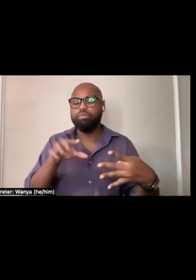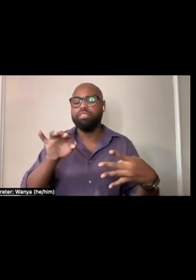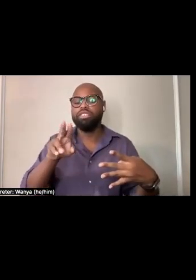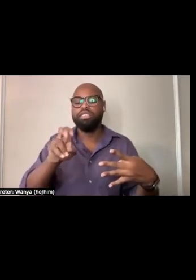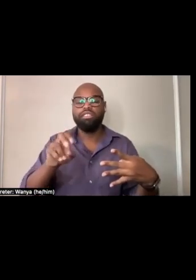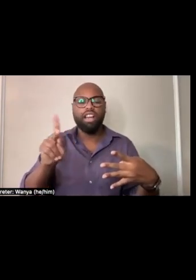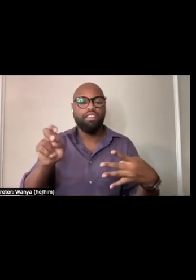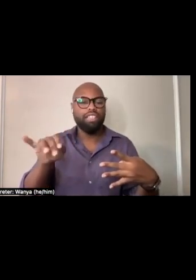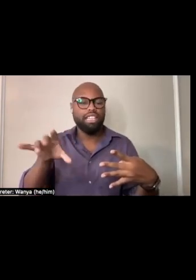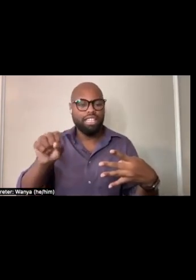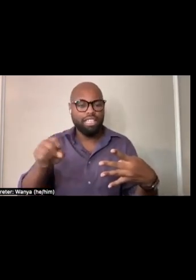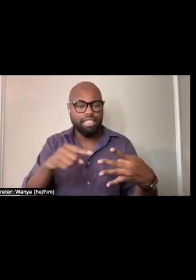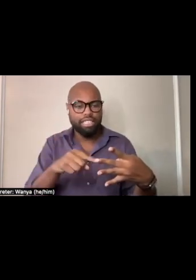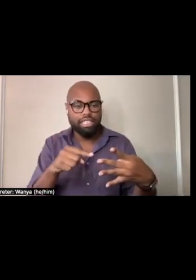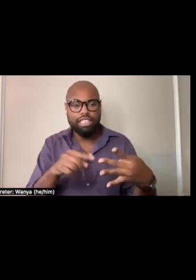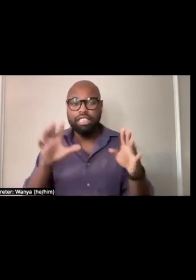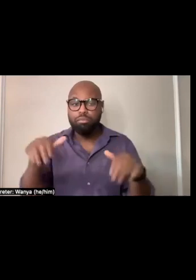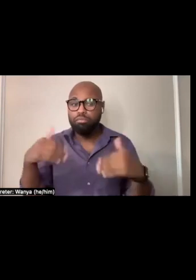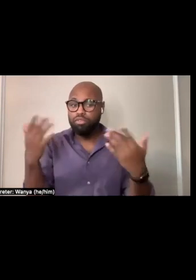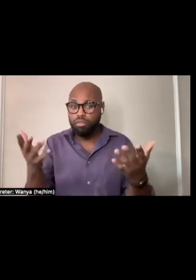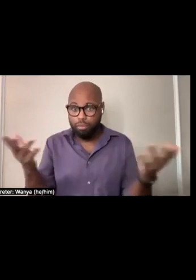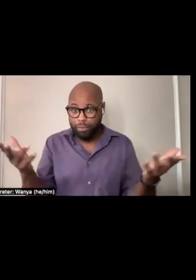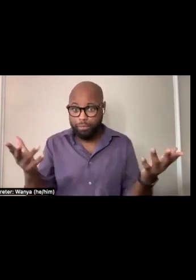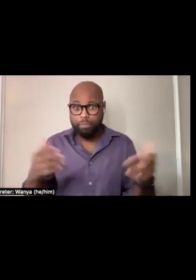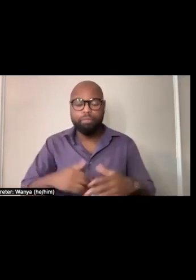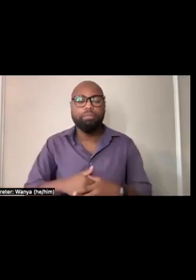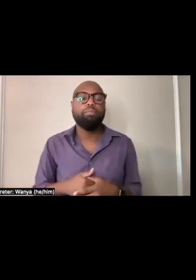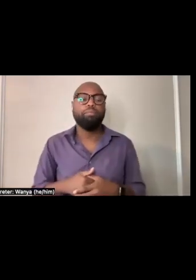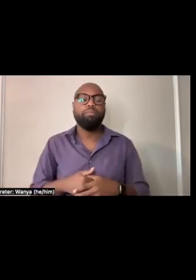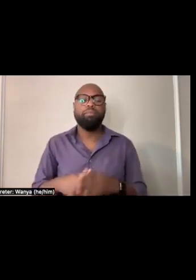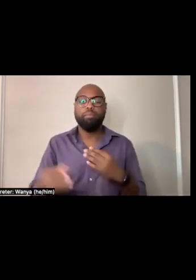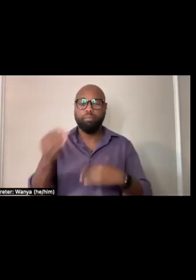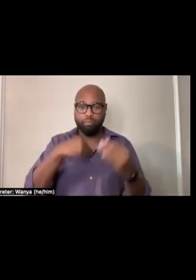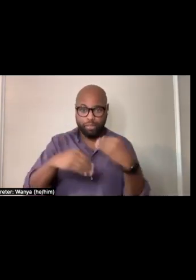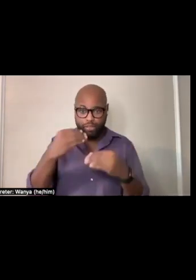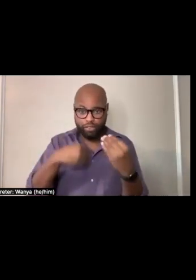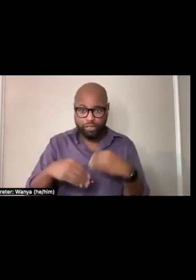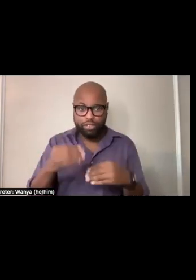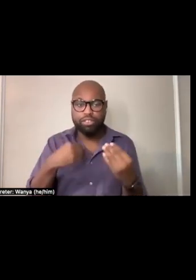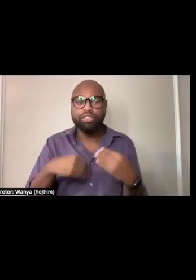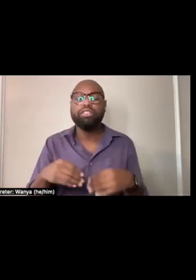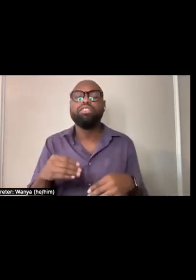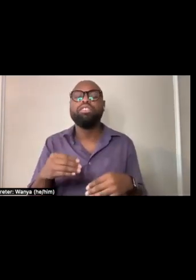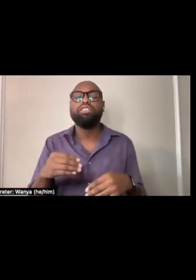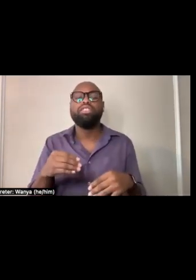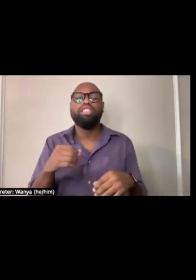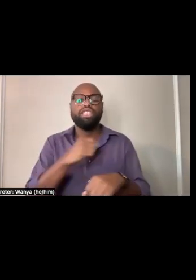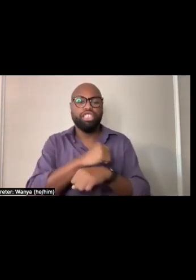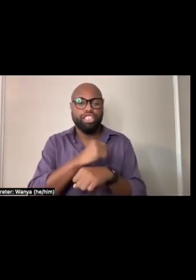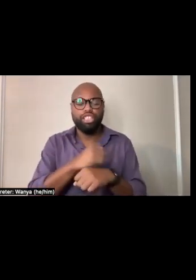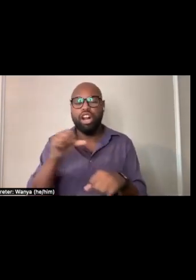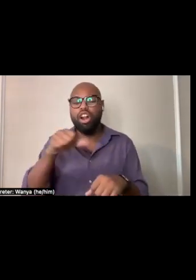and they provided meals, security, and other services onsite.